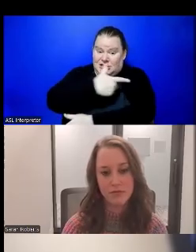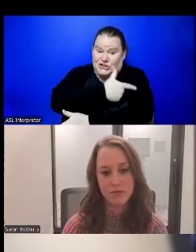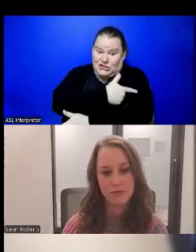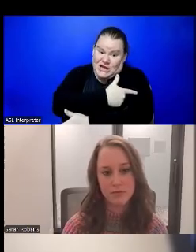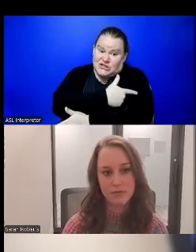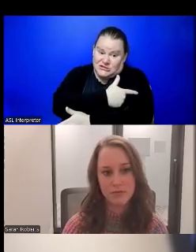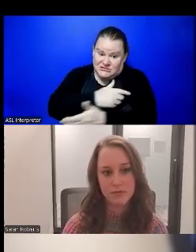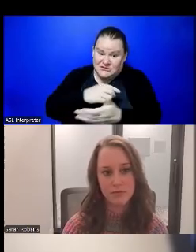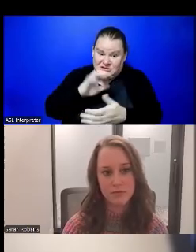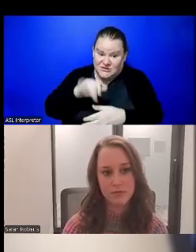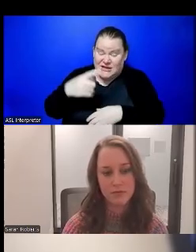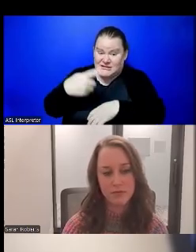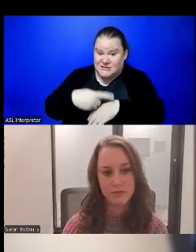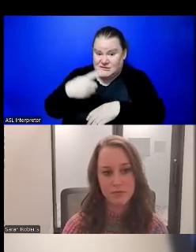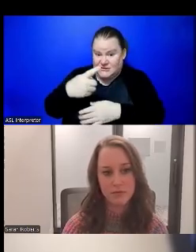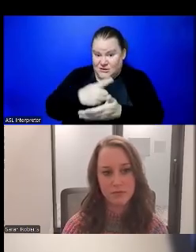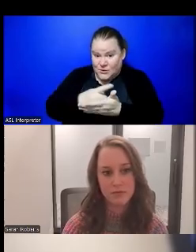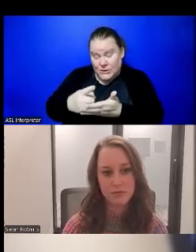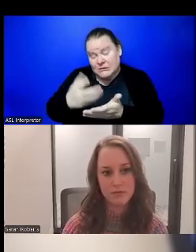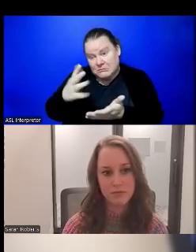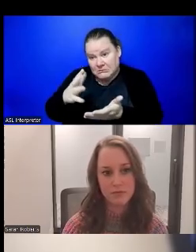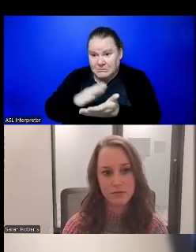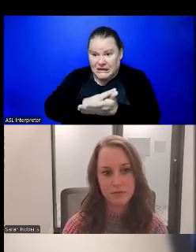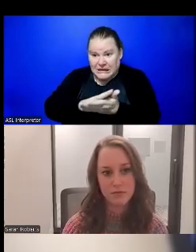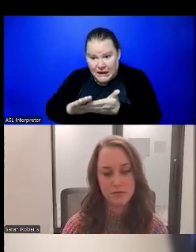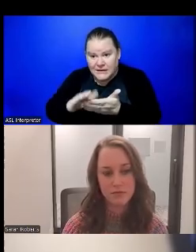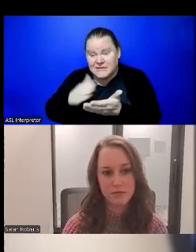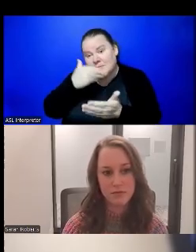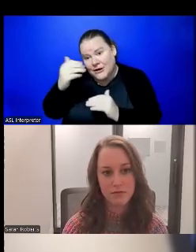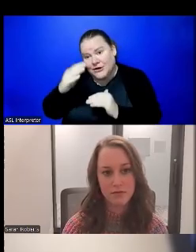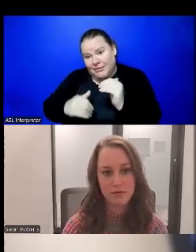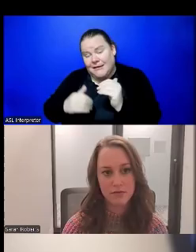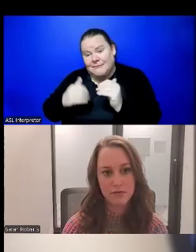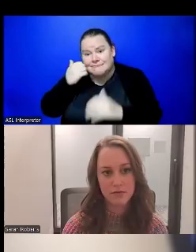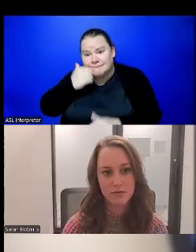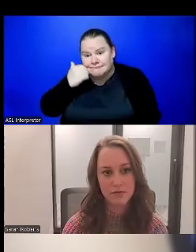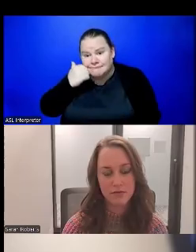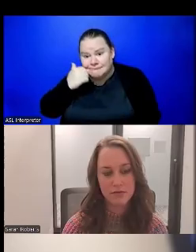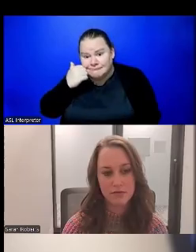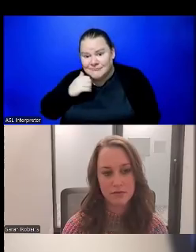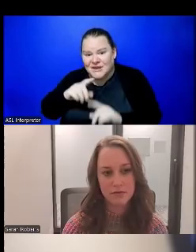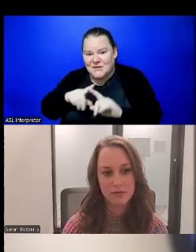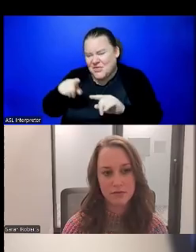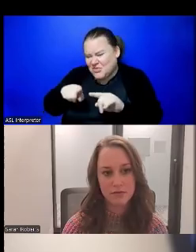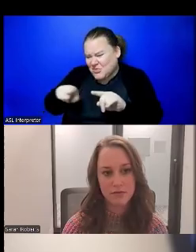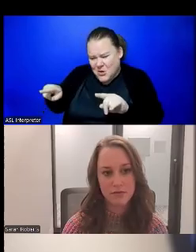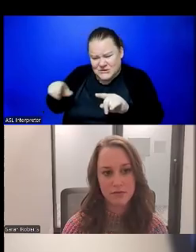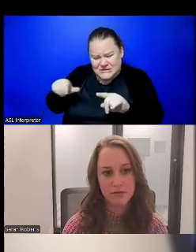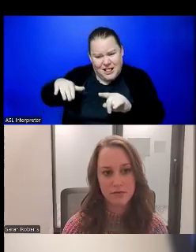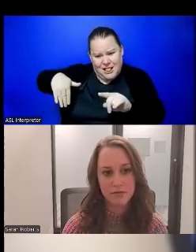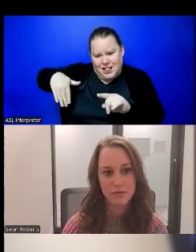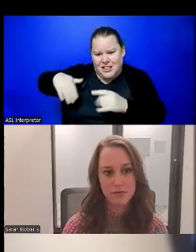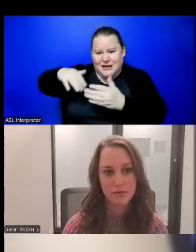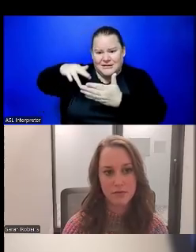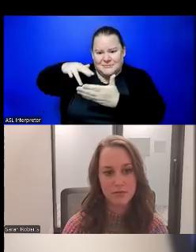a week, which would be much nicer than every day. However, those have not been studied yet in prader willi syndrome